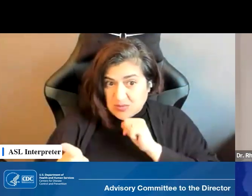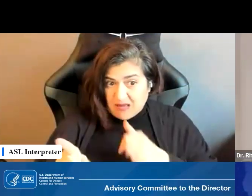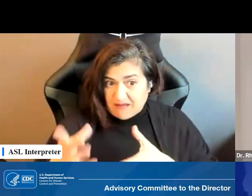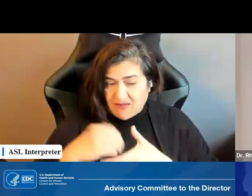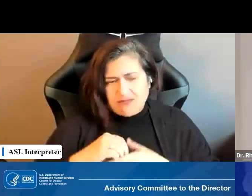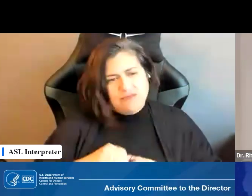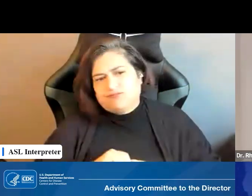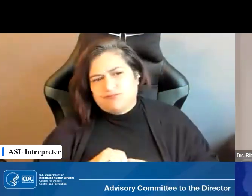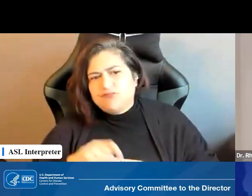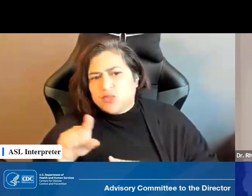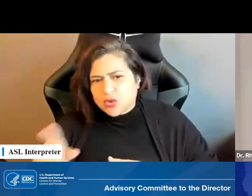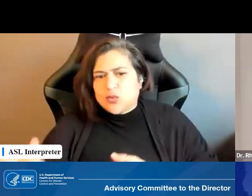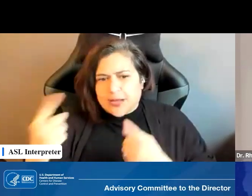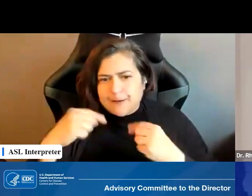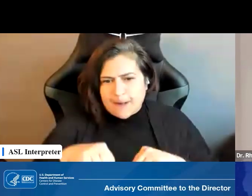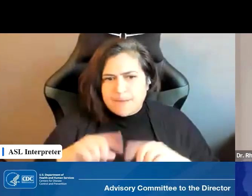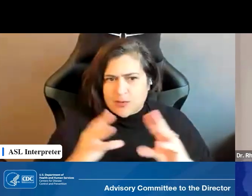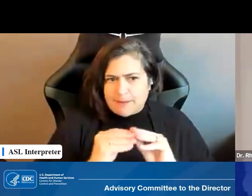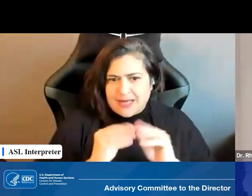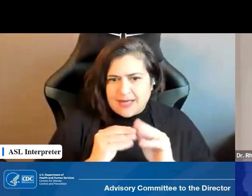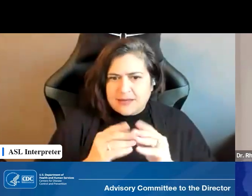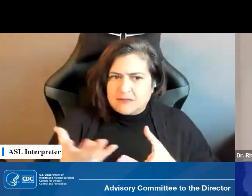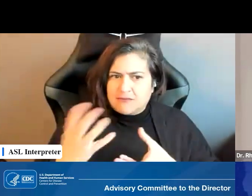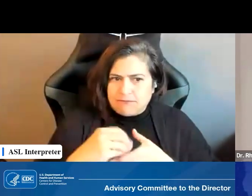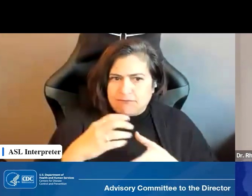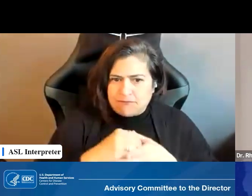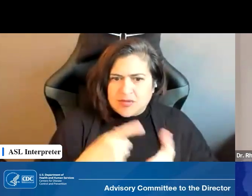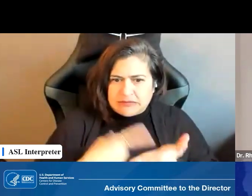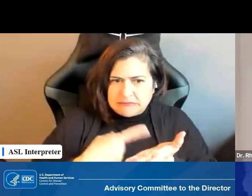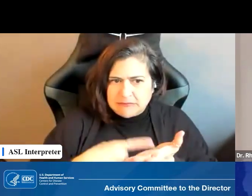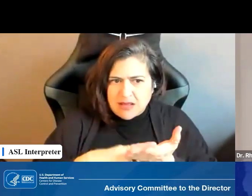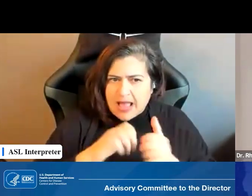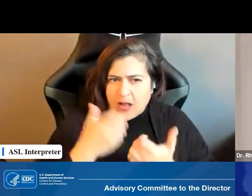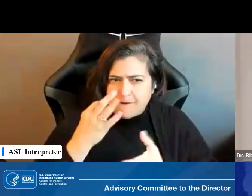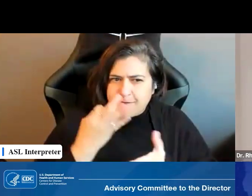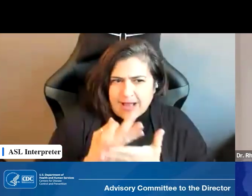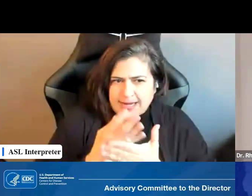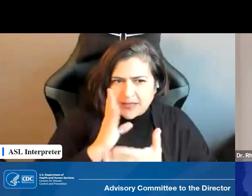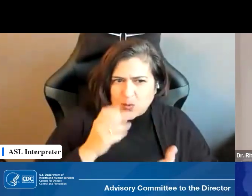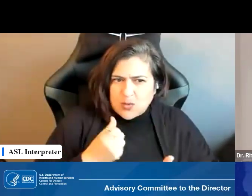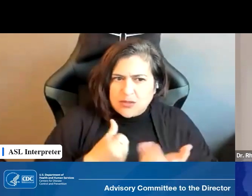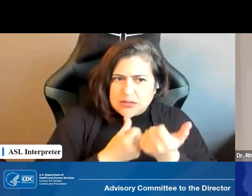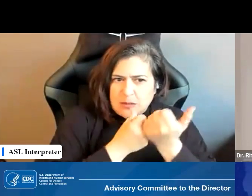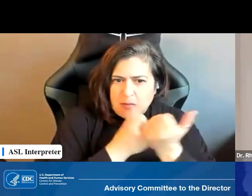You get to come down only to the meetings, but you get to participate and talk about how the financing is going to support the disparity interventions,